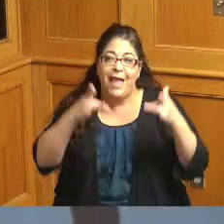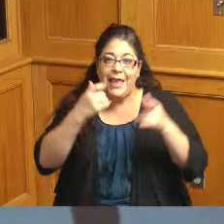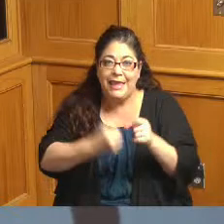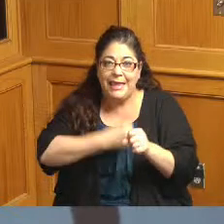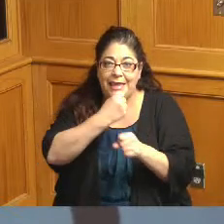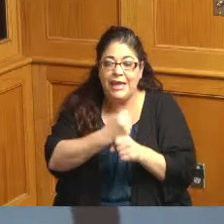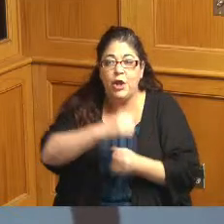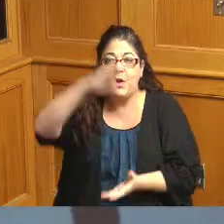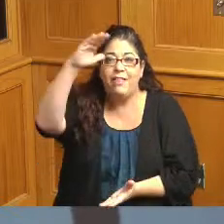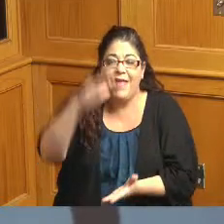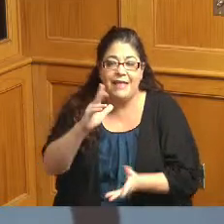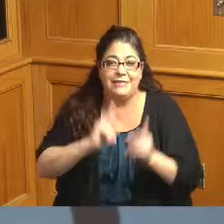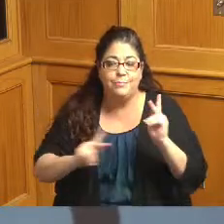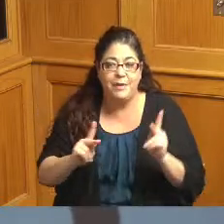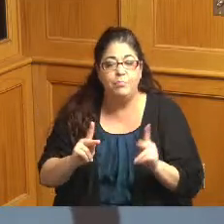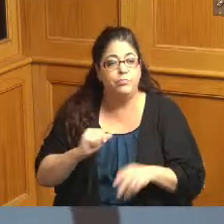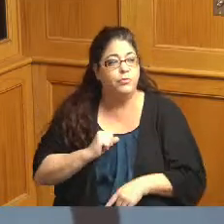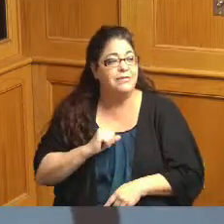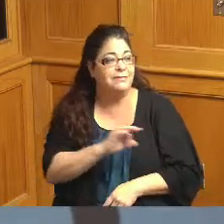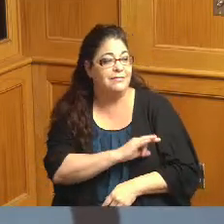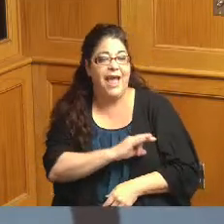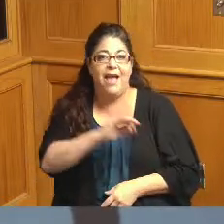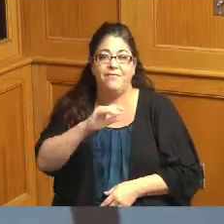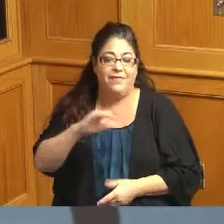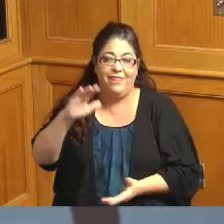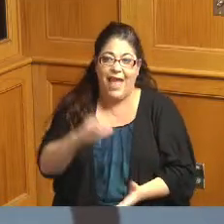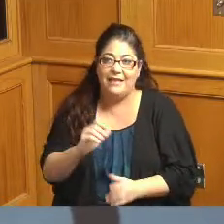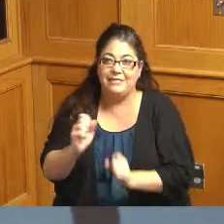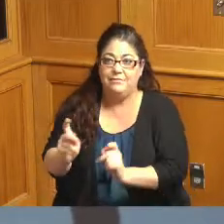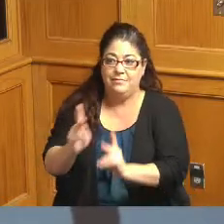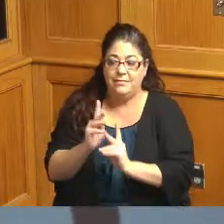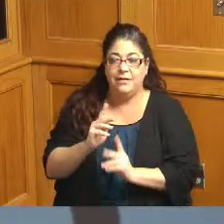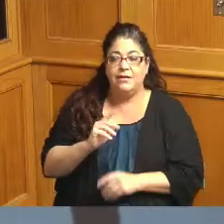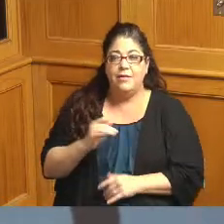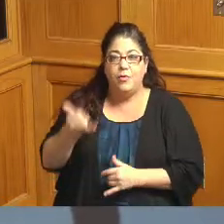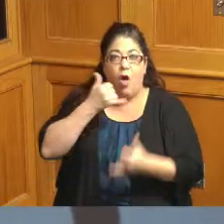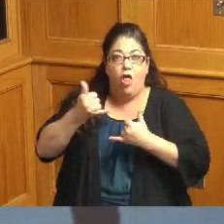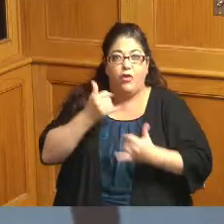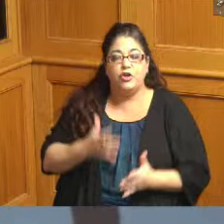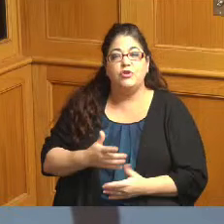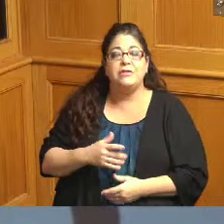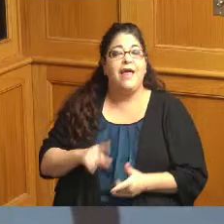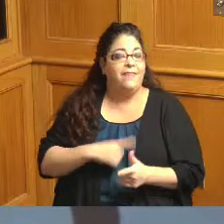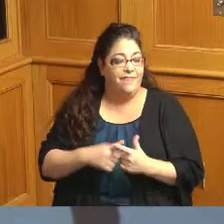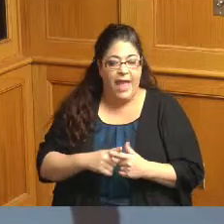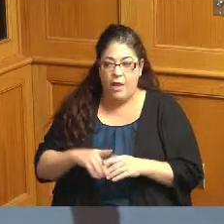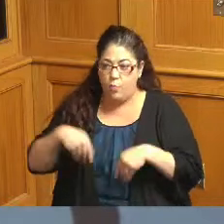lesser calls that way staff has time to become accustomed to the new equipment and to work out